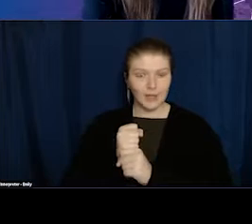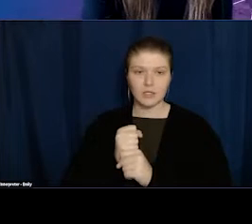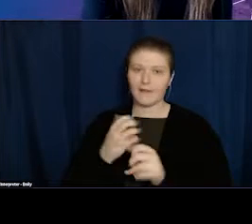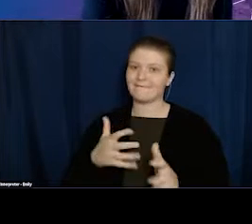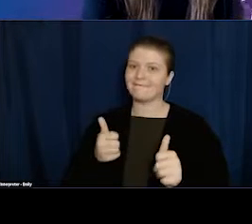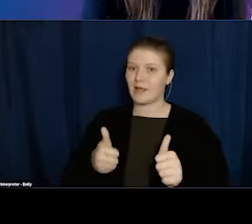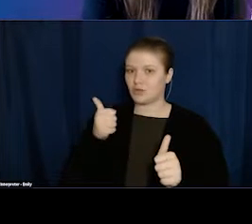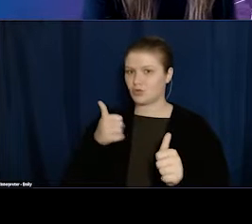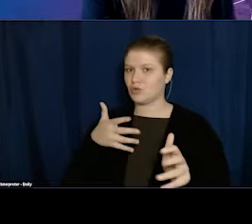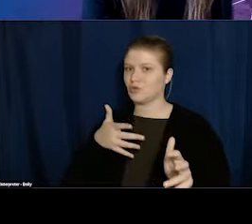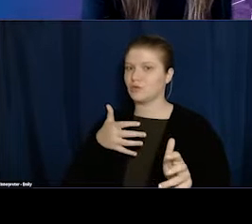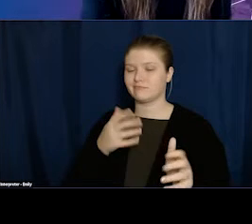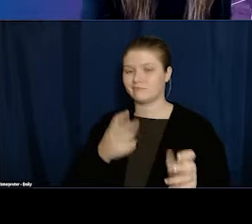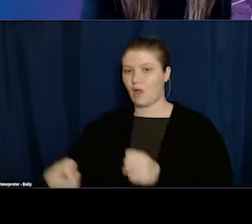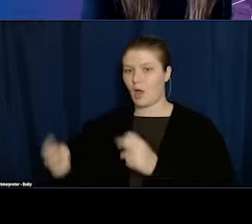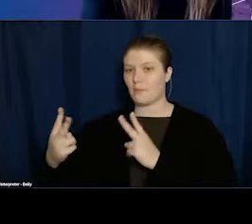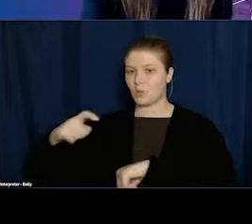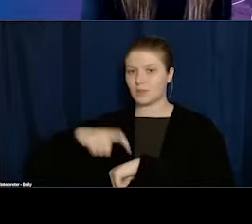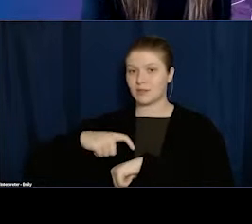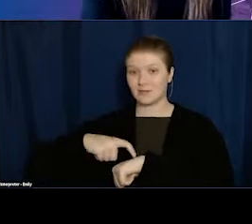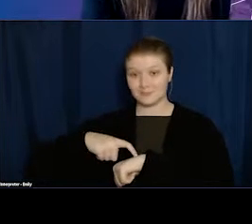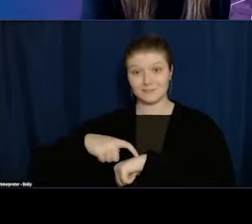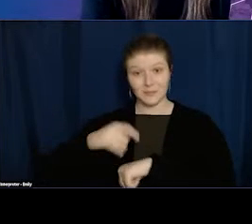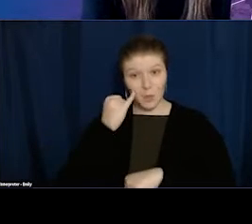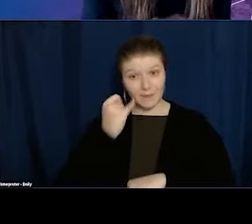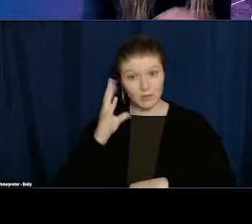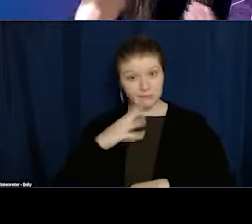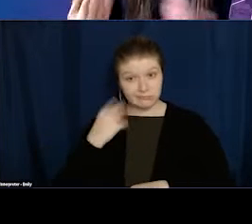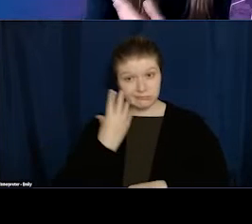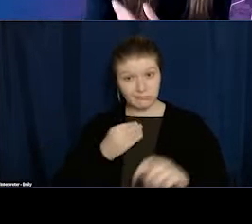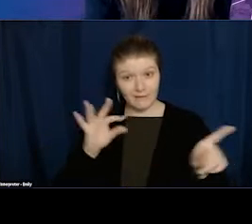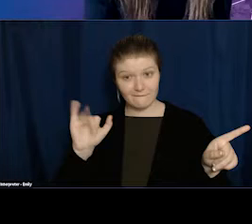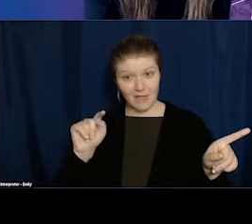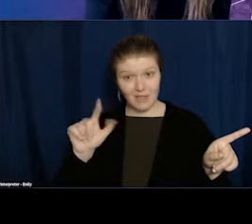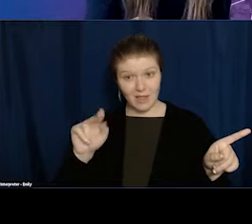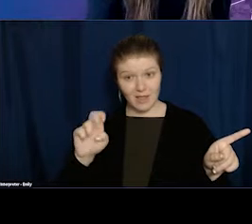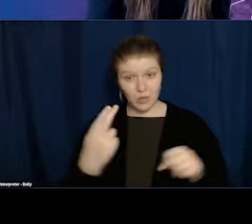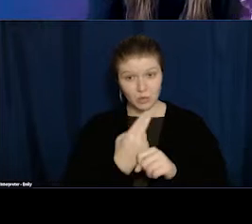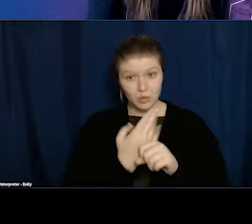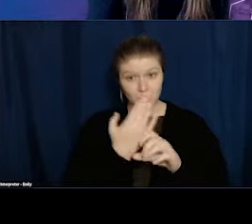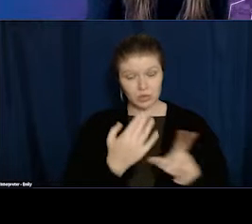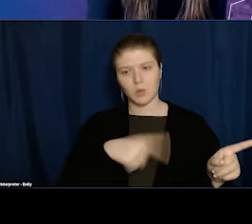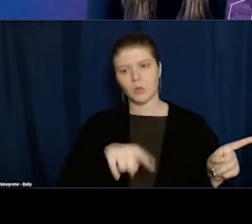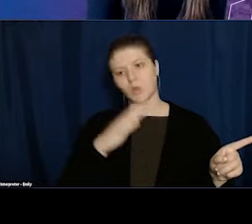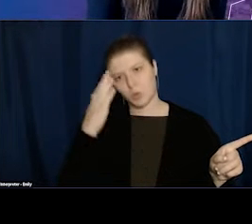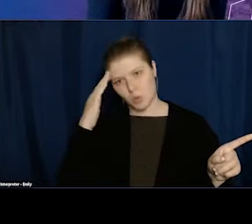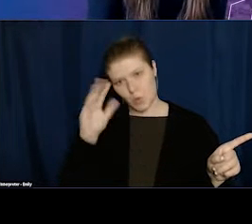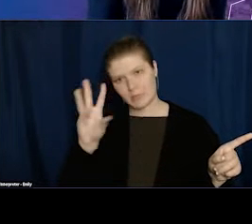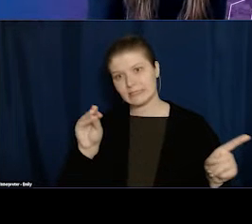So those of you who are legacy FastLane users are familiar with the 60- to 90-second uploads for each section.